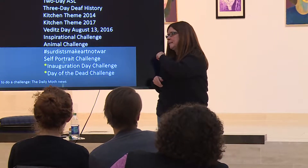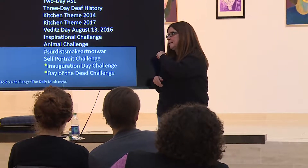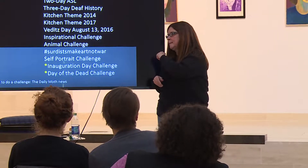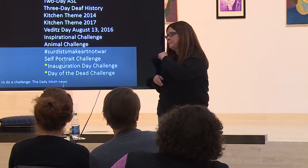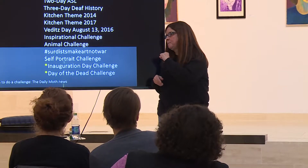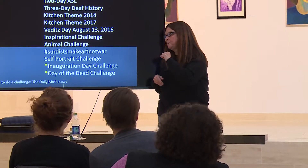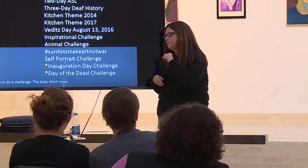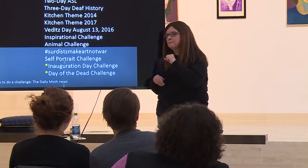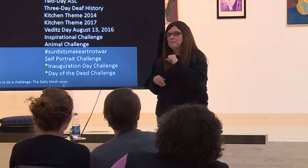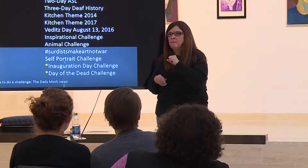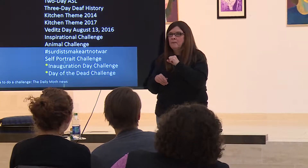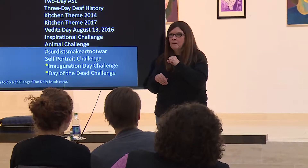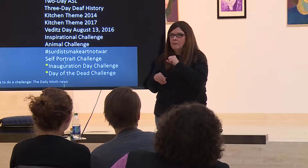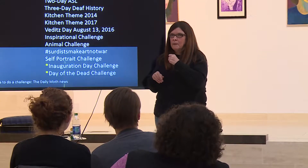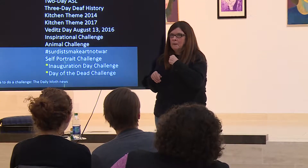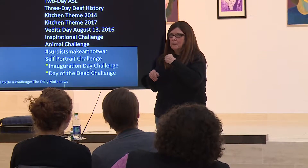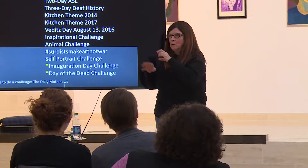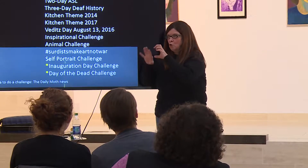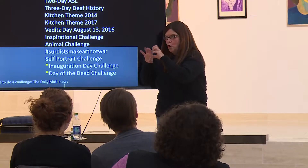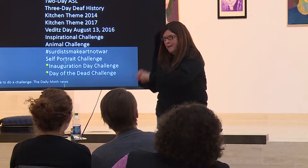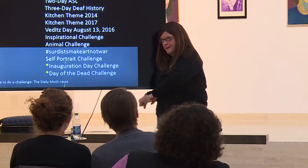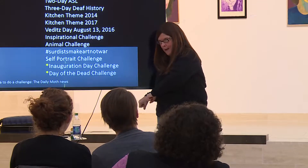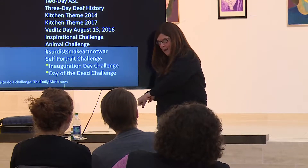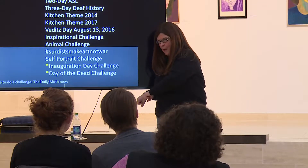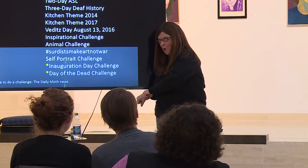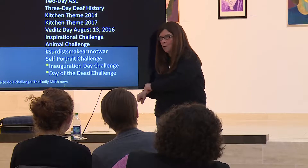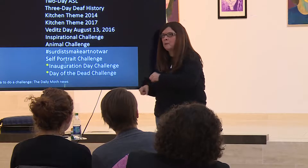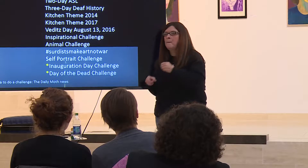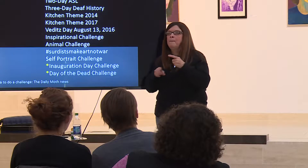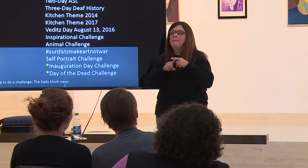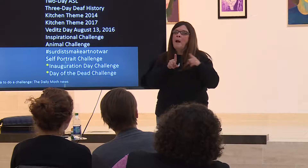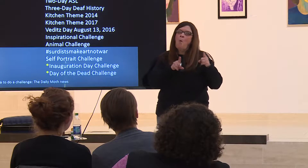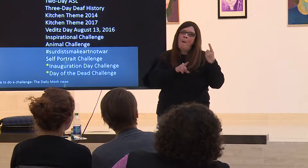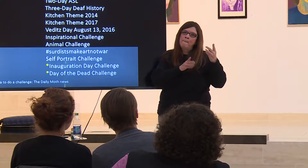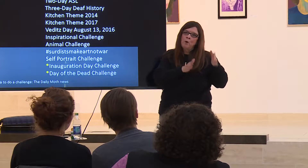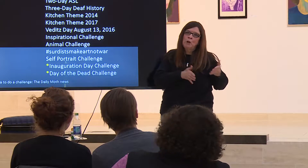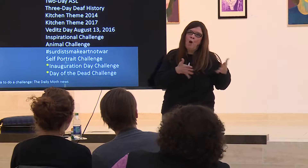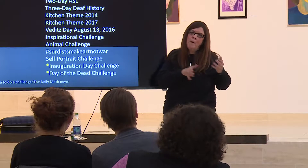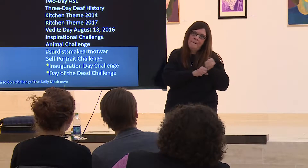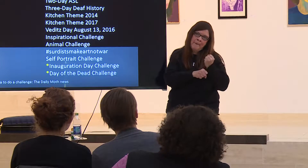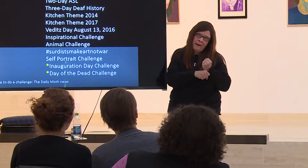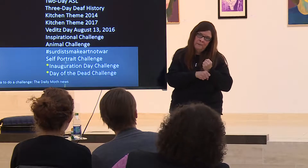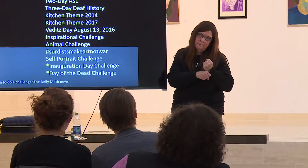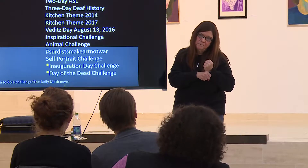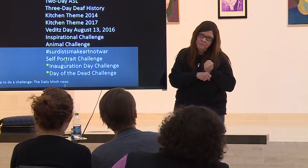Nancy: Yeah, and the one person that made an art piece probably didn't see our note about that.